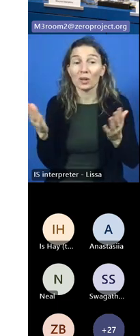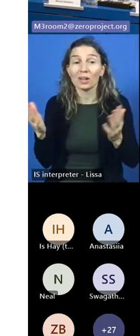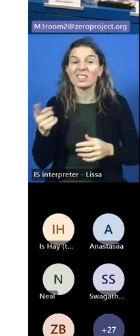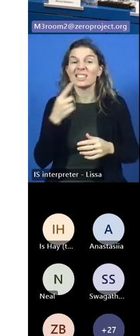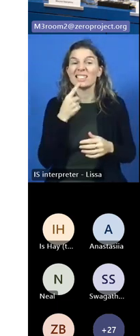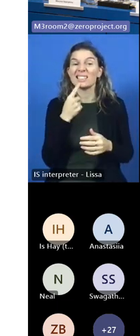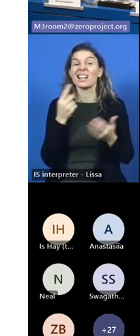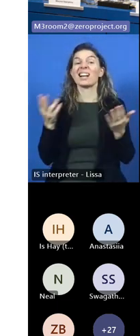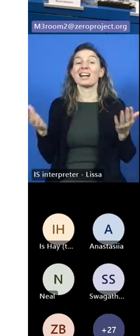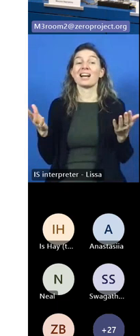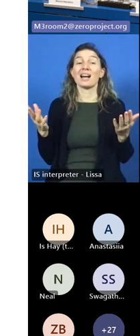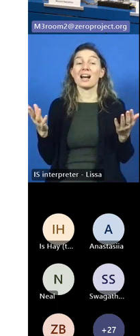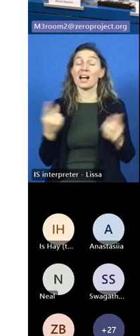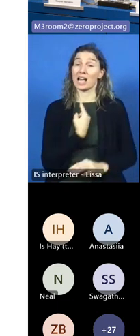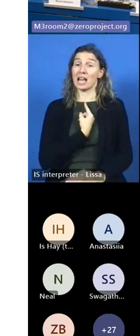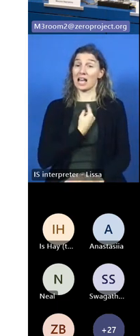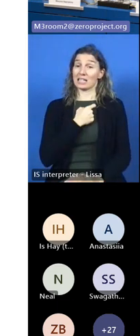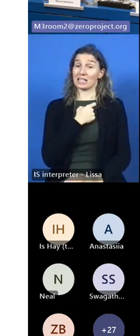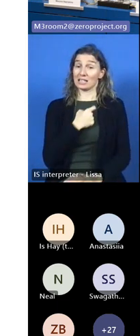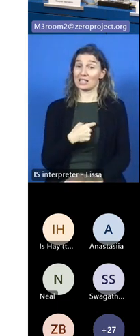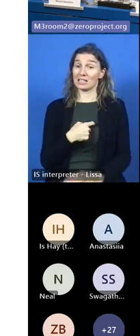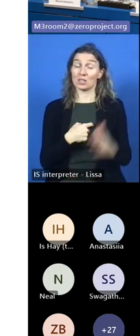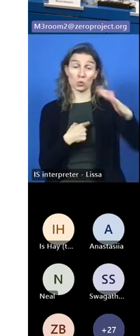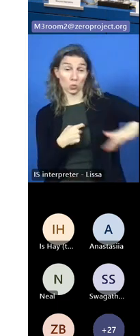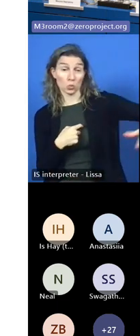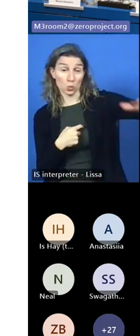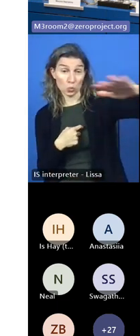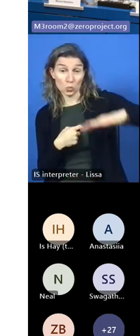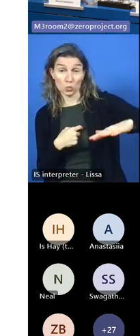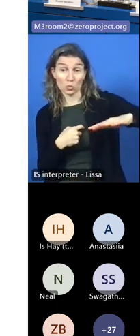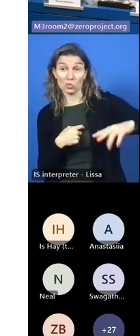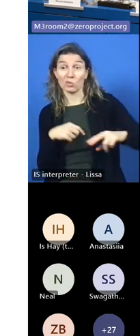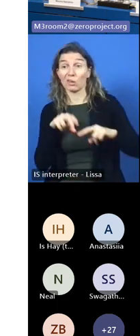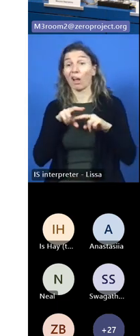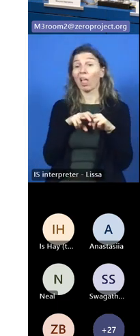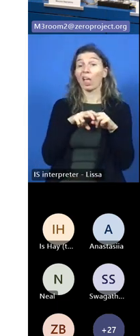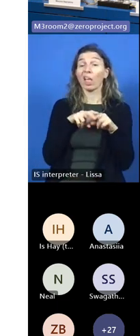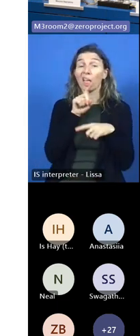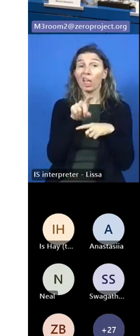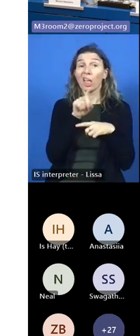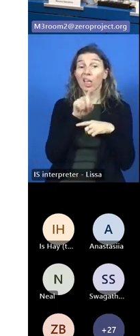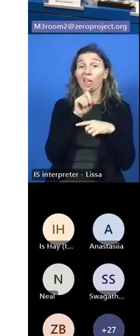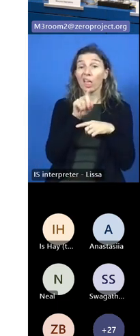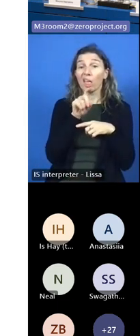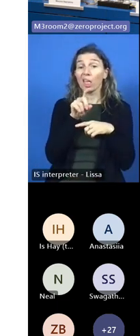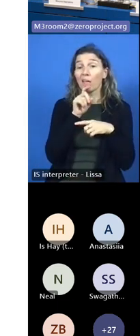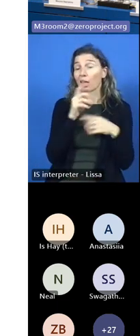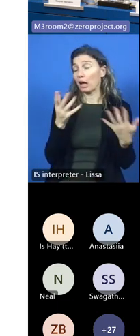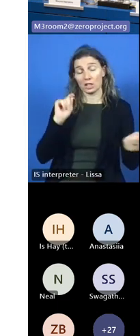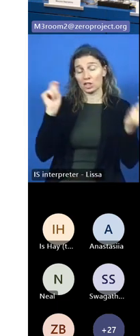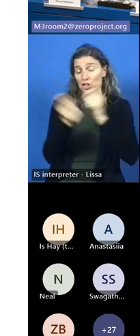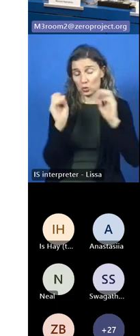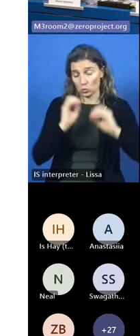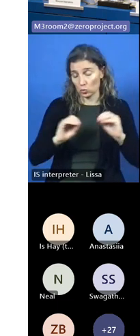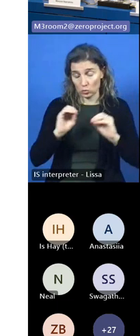life of an individual or society if one just sits and complains. Now she has a new dream, to make a